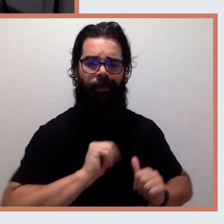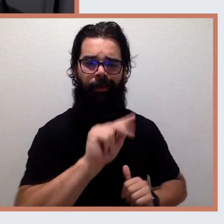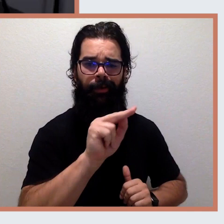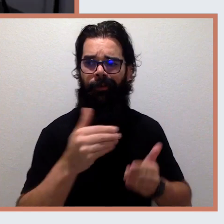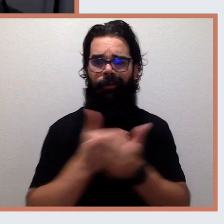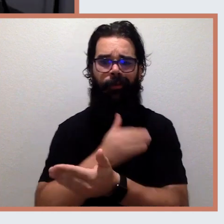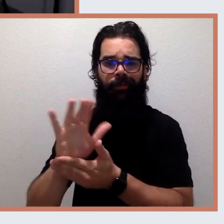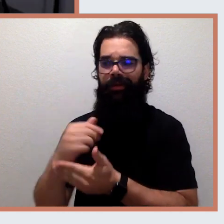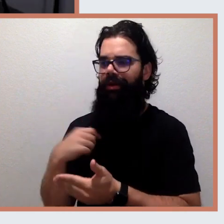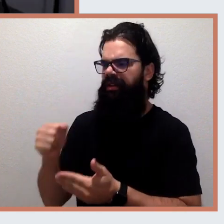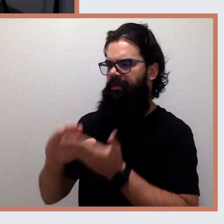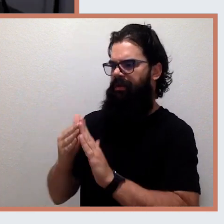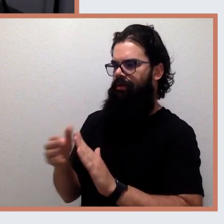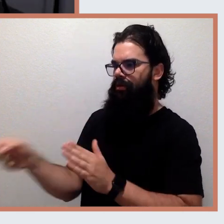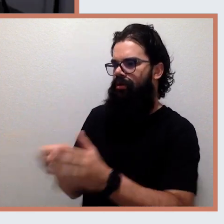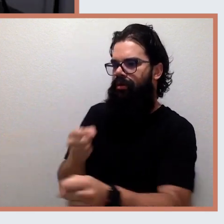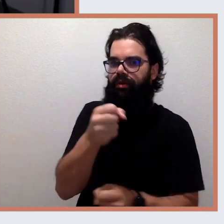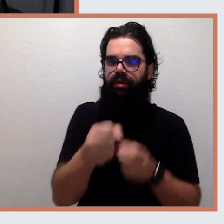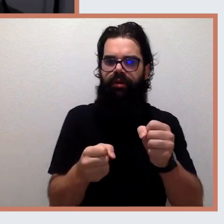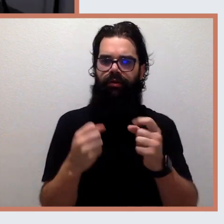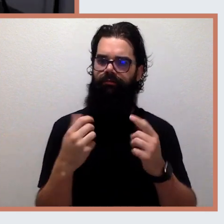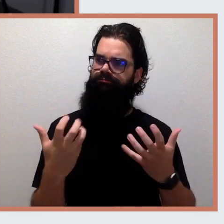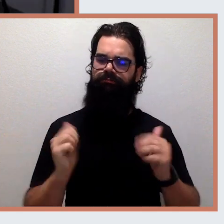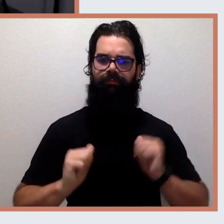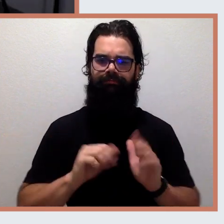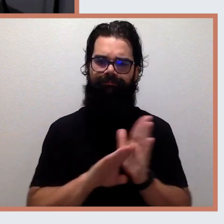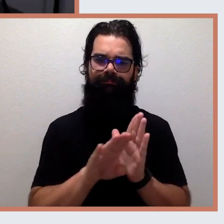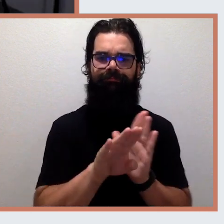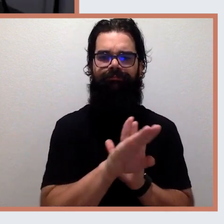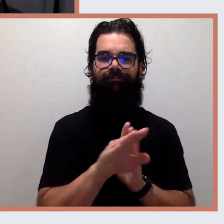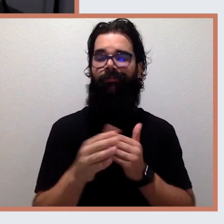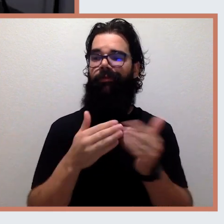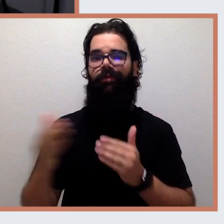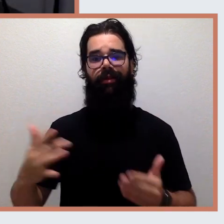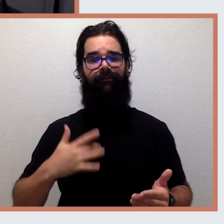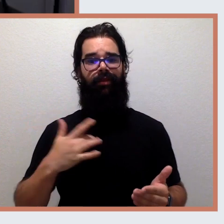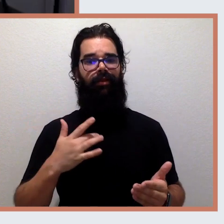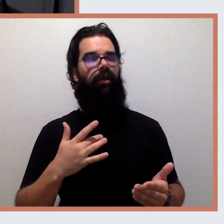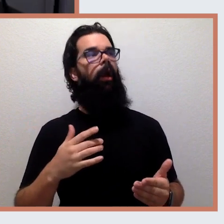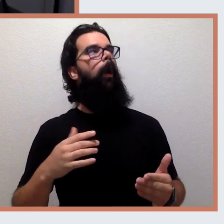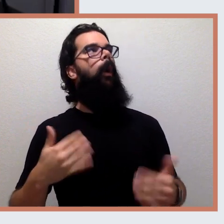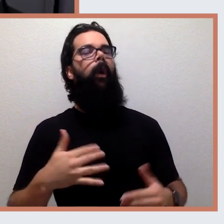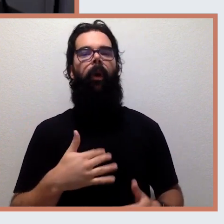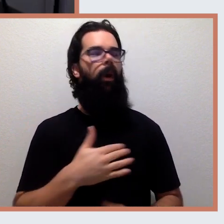Right, and I'm seeing these breakdowns come out for new TV shows, new movies.